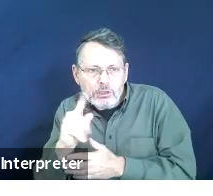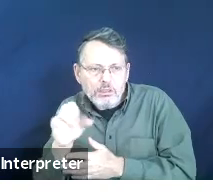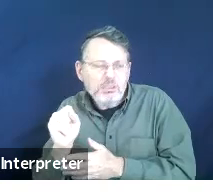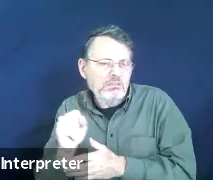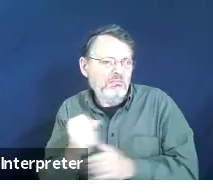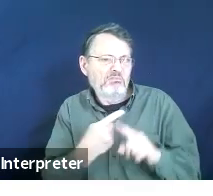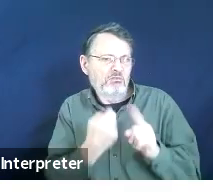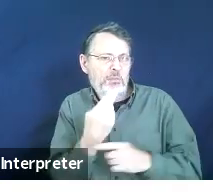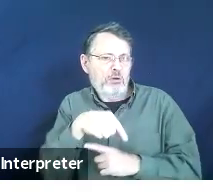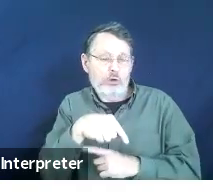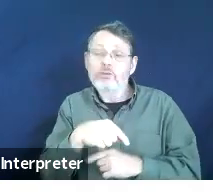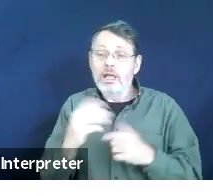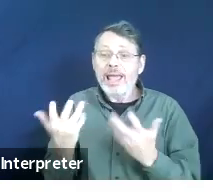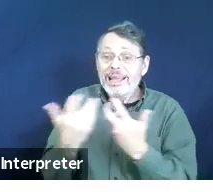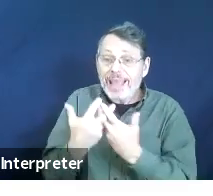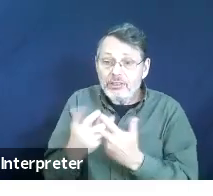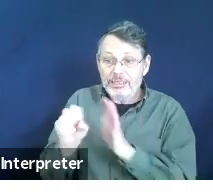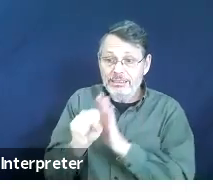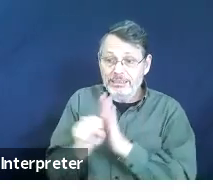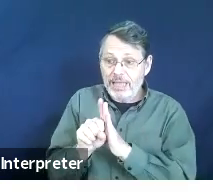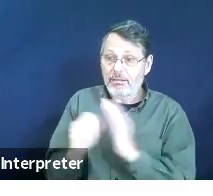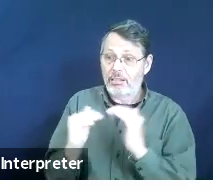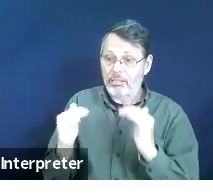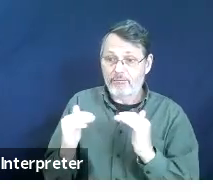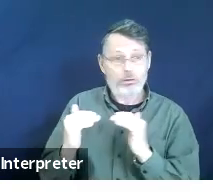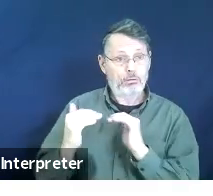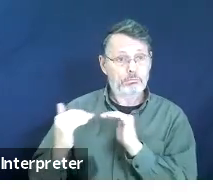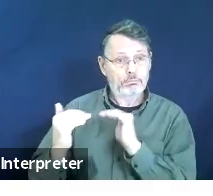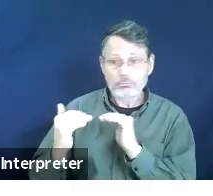state level counterparts with technical assistance for state and local inclusion